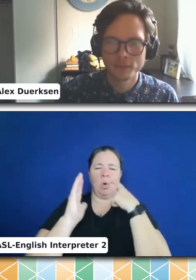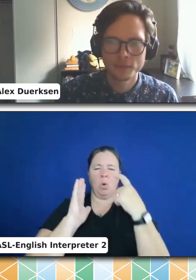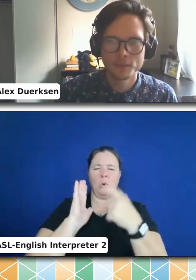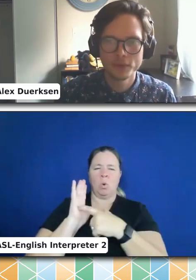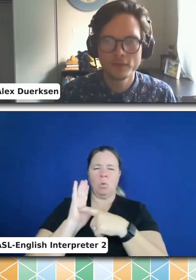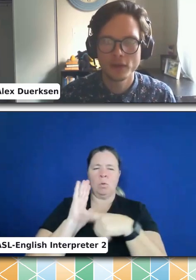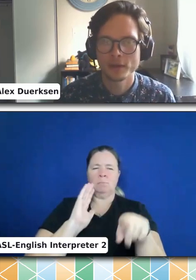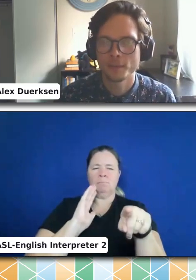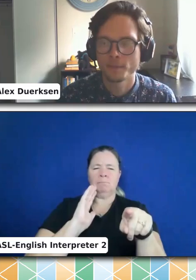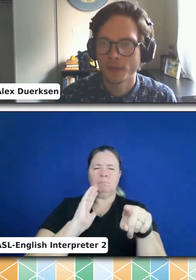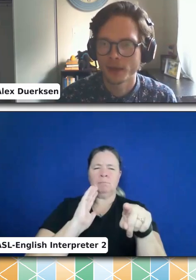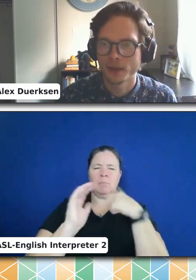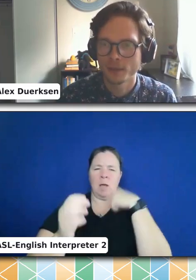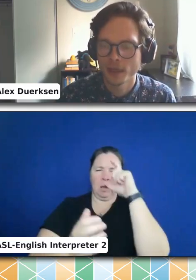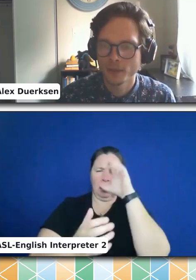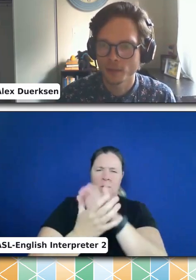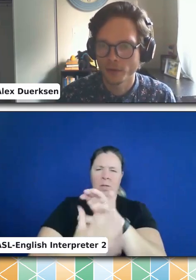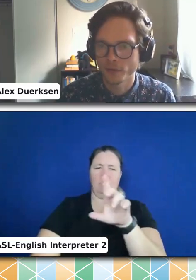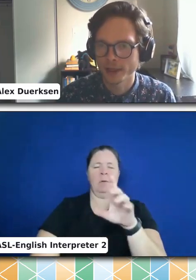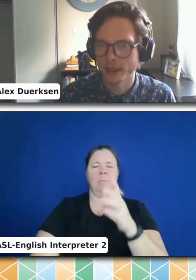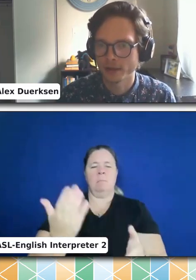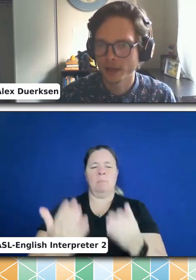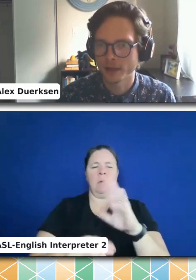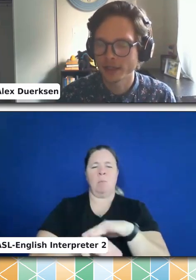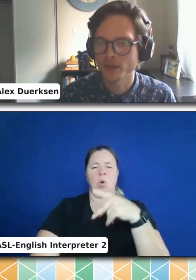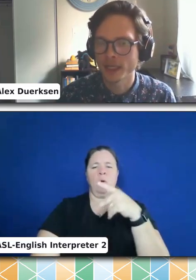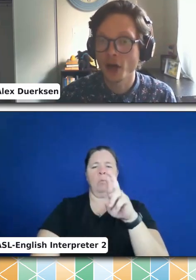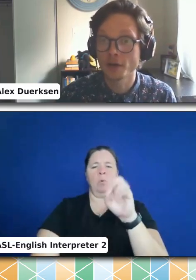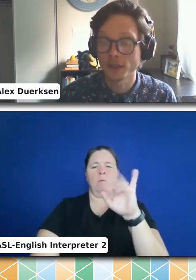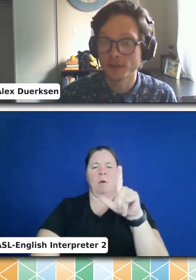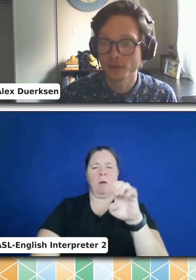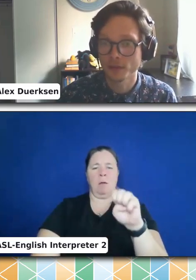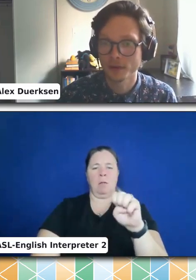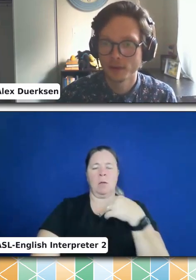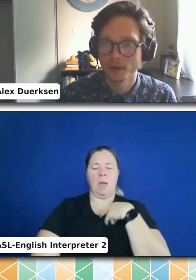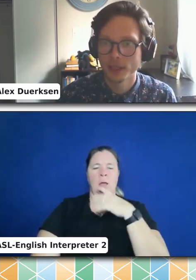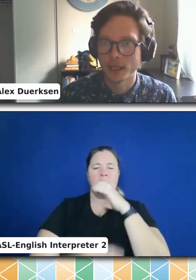I believe, um, uh, it may have been on the profile that, uh, that there's a confidence score.